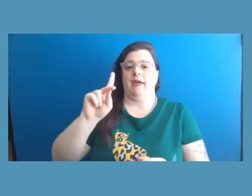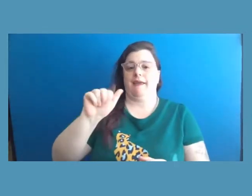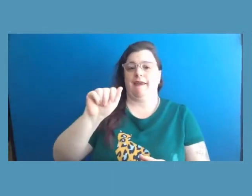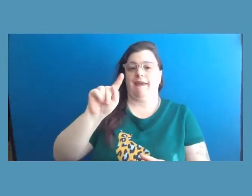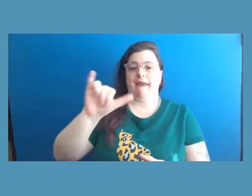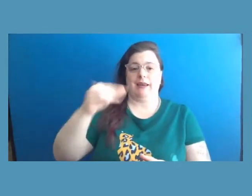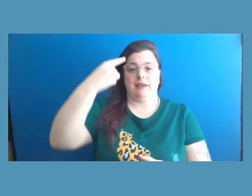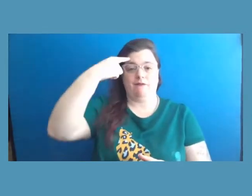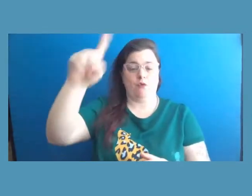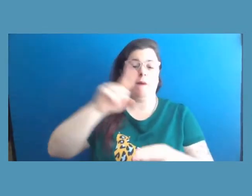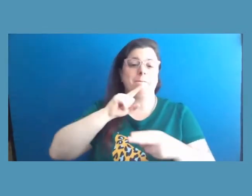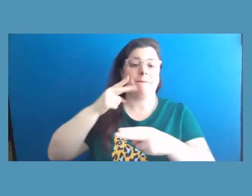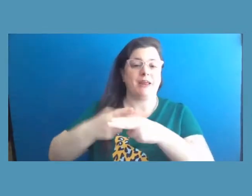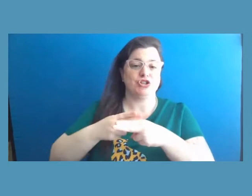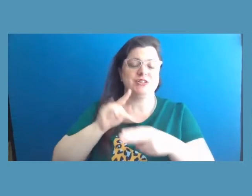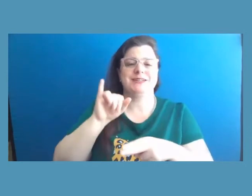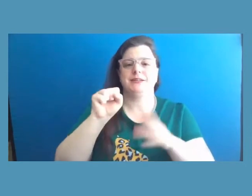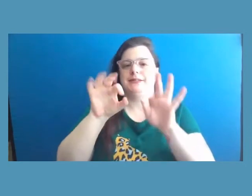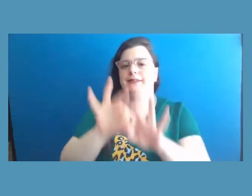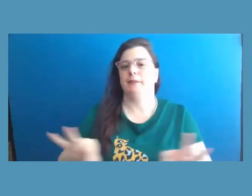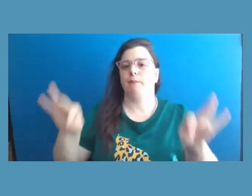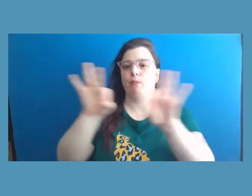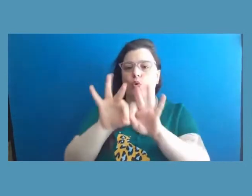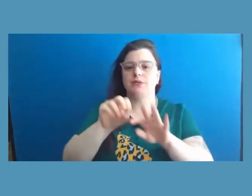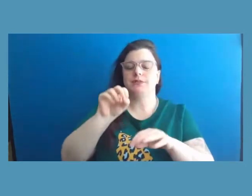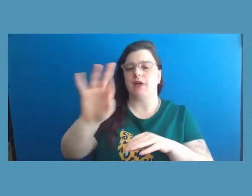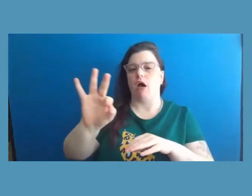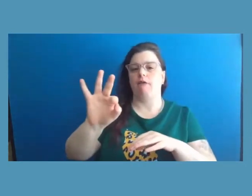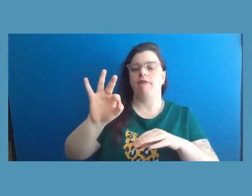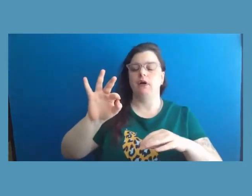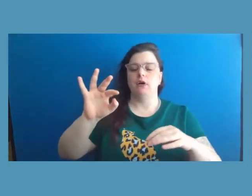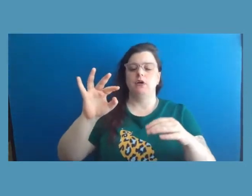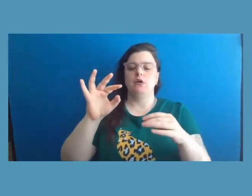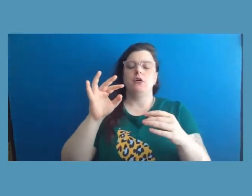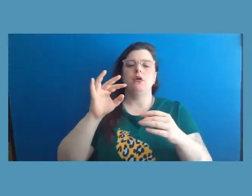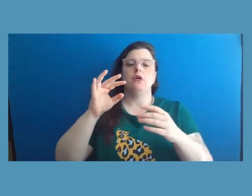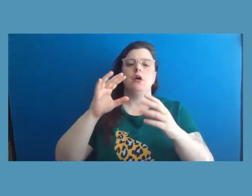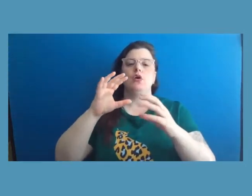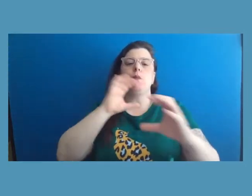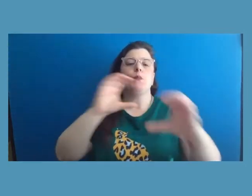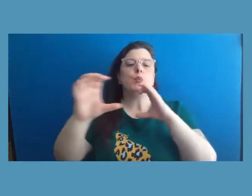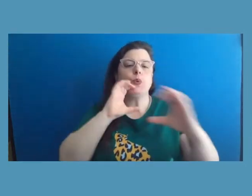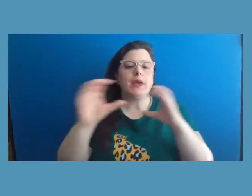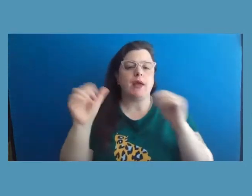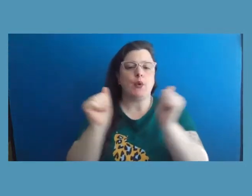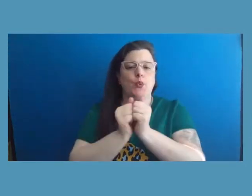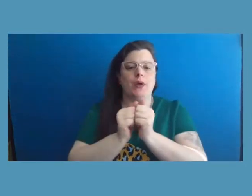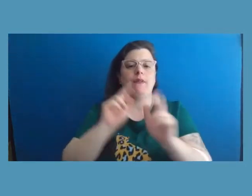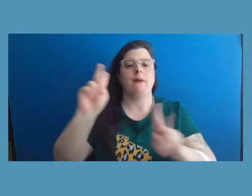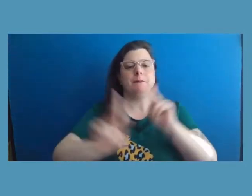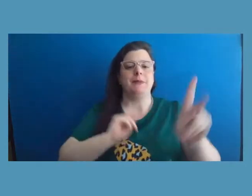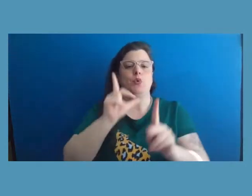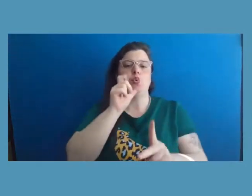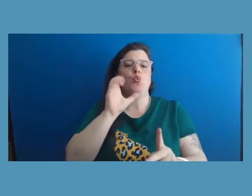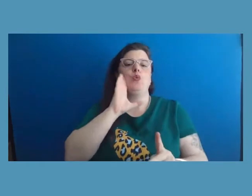So one thing that I do really want to thank Katy for mentioning something very important,